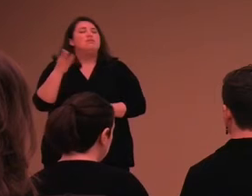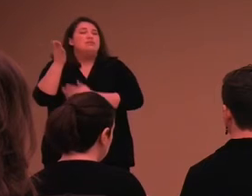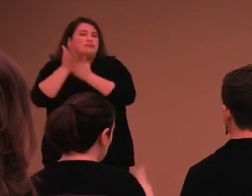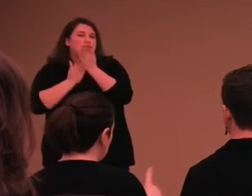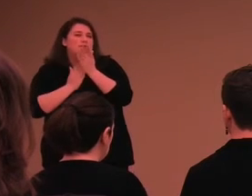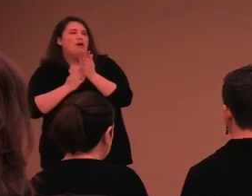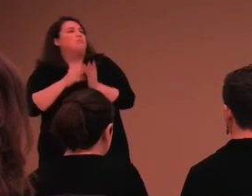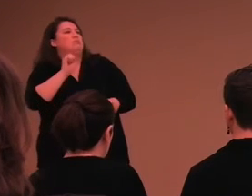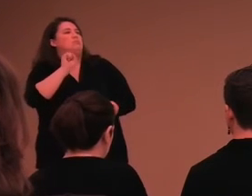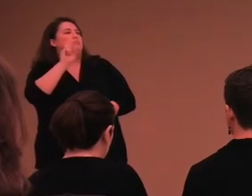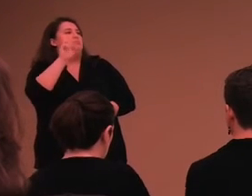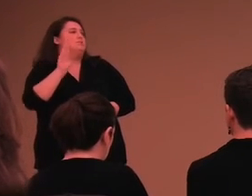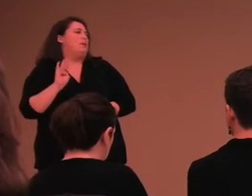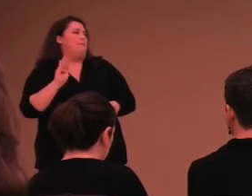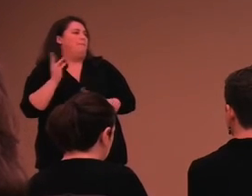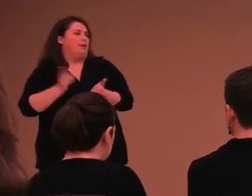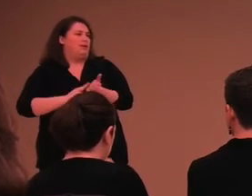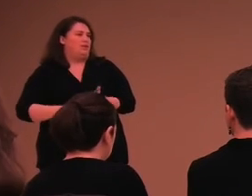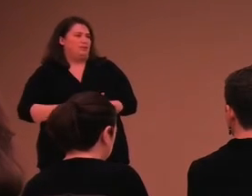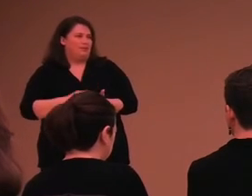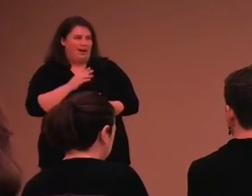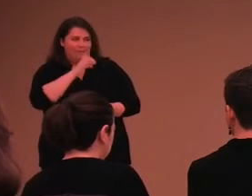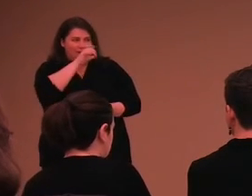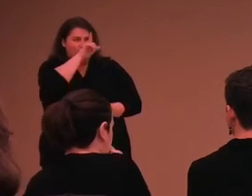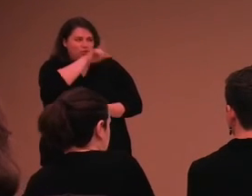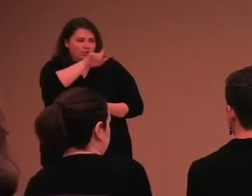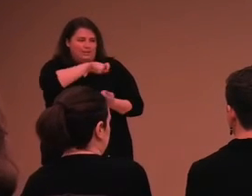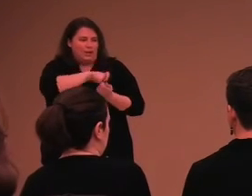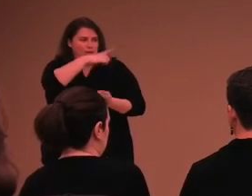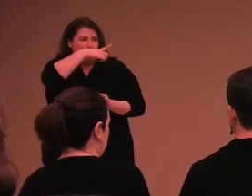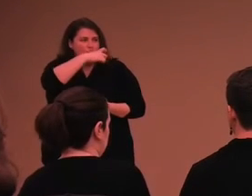I'm not really sure who was the final fabricator that but it's all through pacific studio